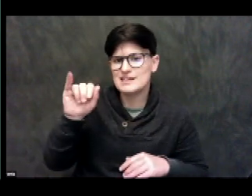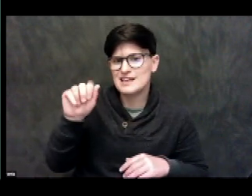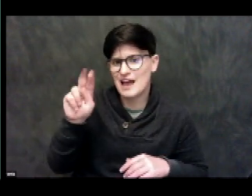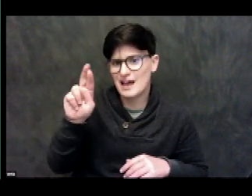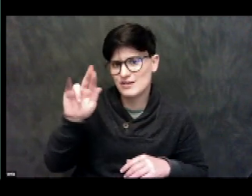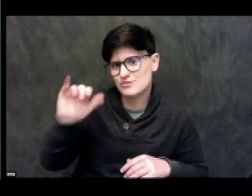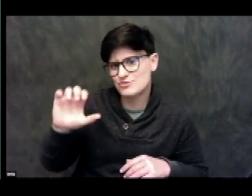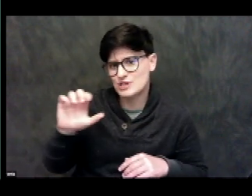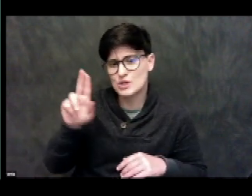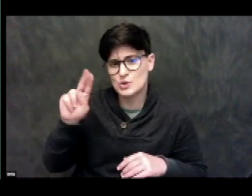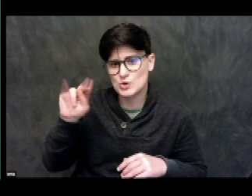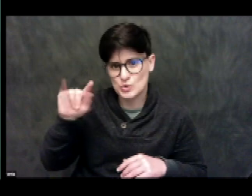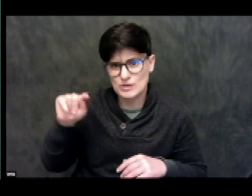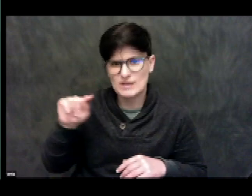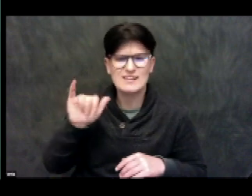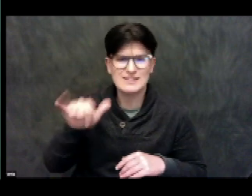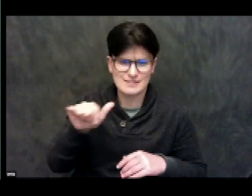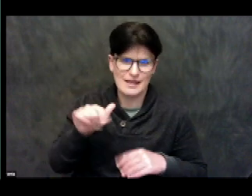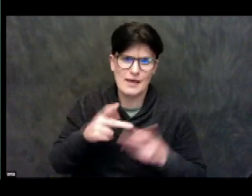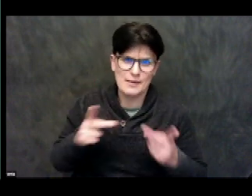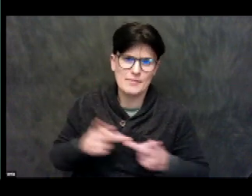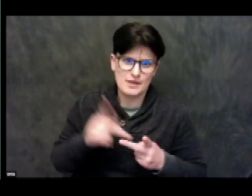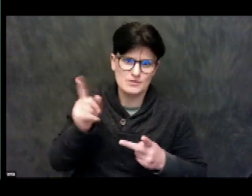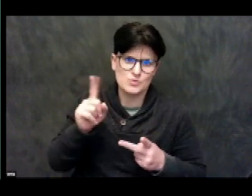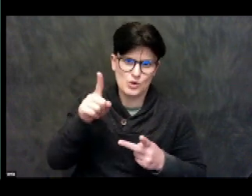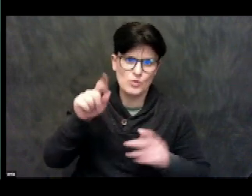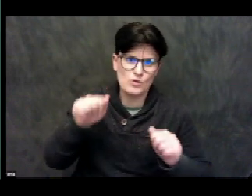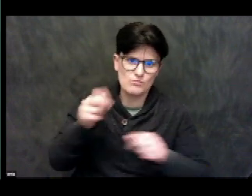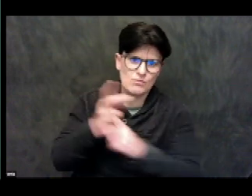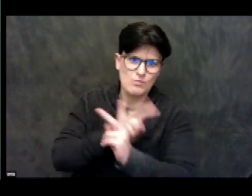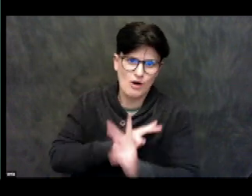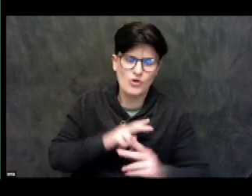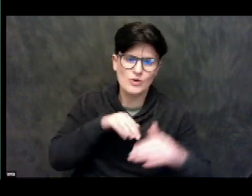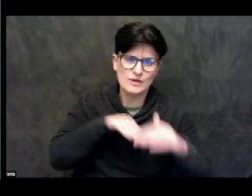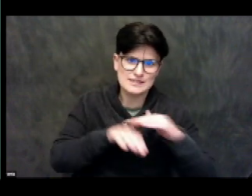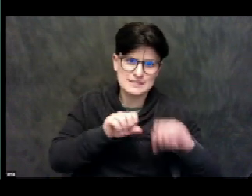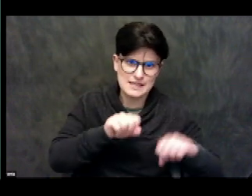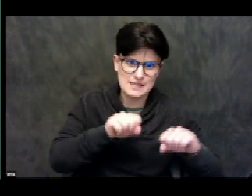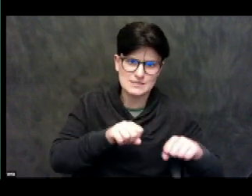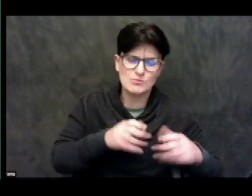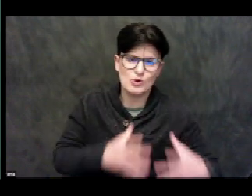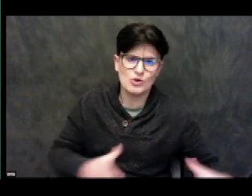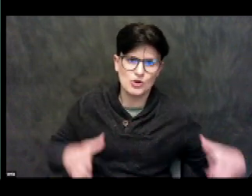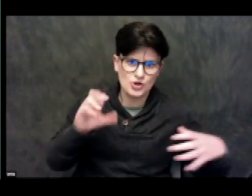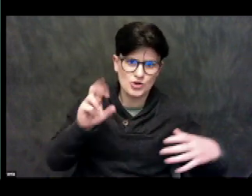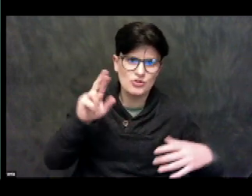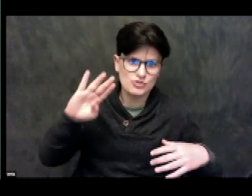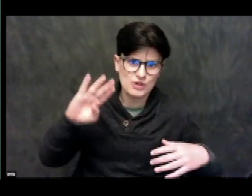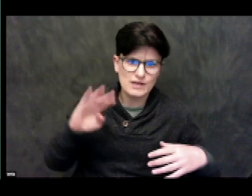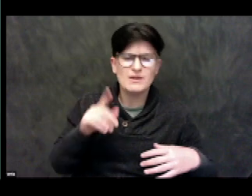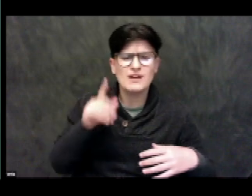borrow one of those accessible cribs, and given how much they really do help a patient feel independent in